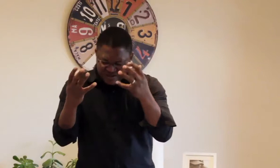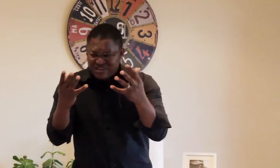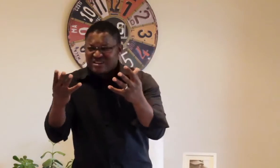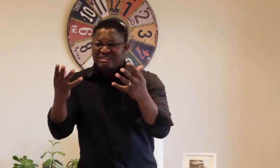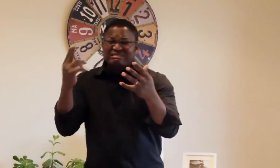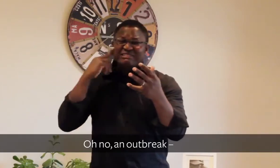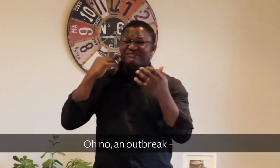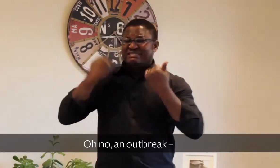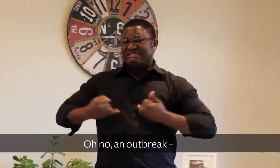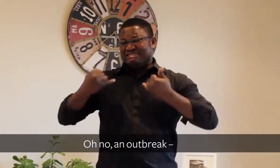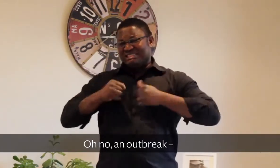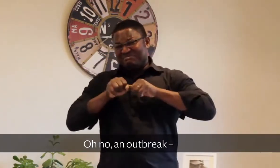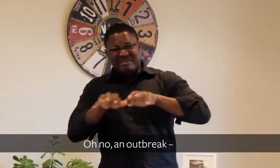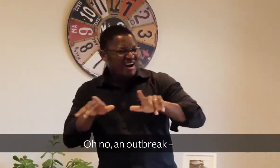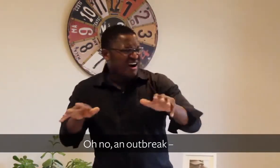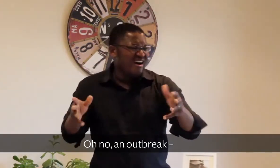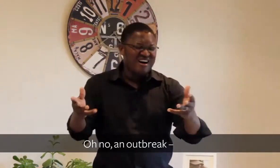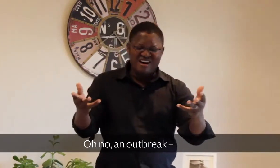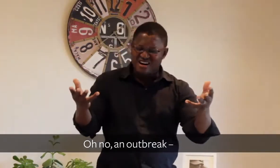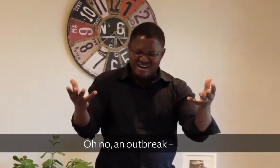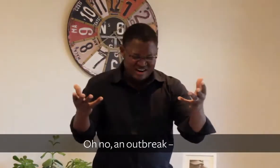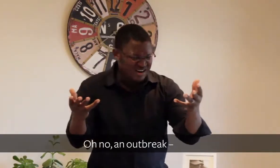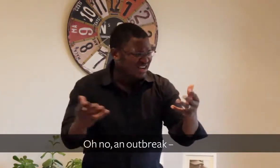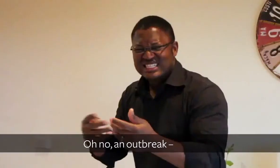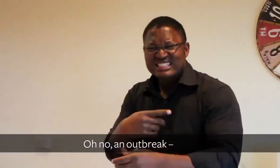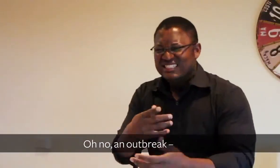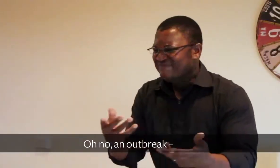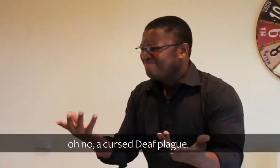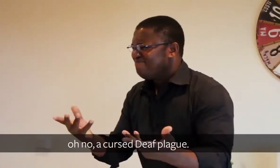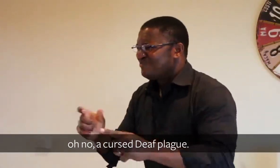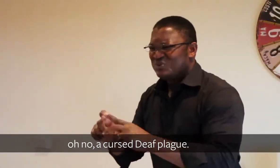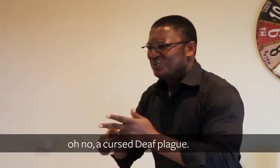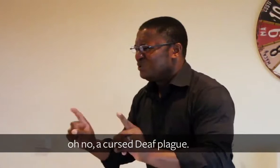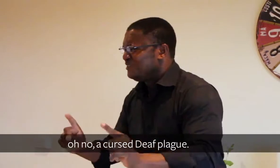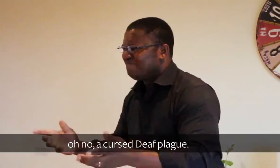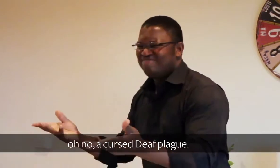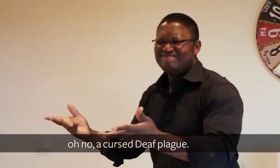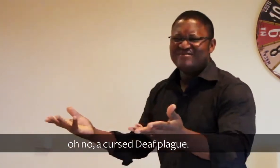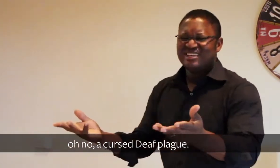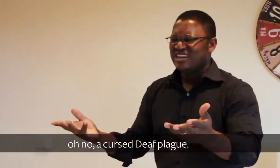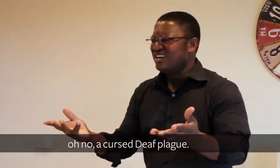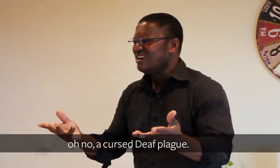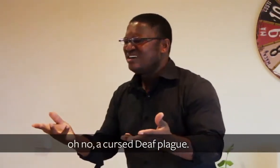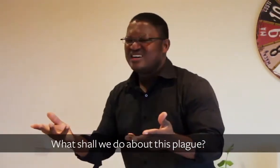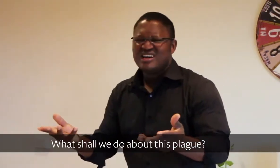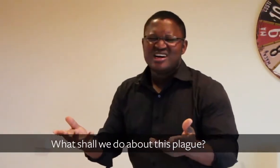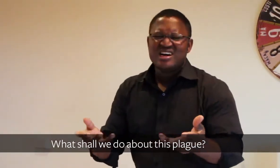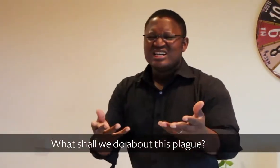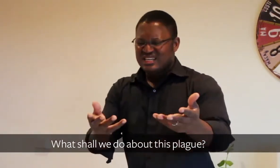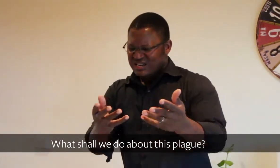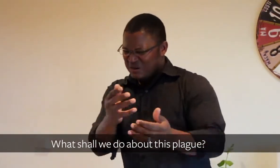Oh no, an outbreak! Oh no: a cursed Deaf plague. What shall we do about this plague?